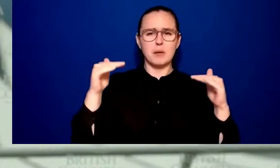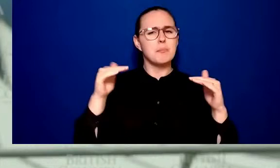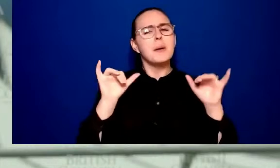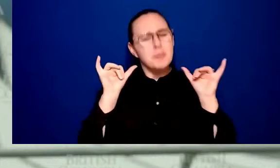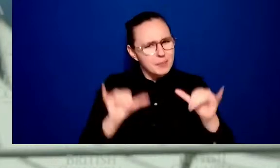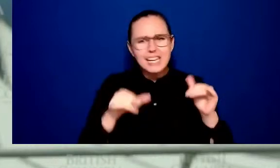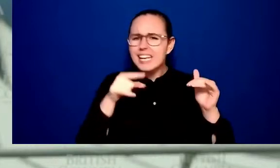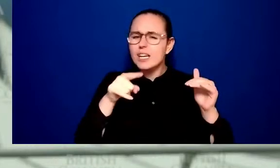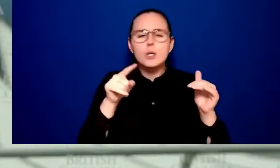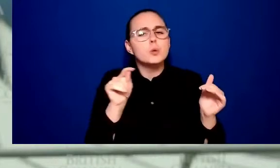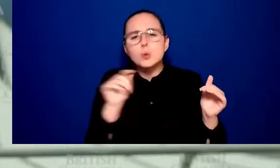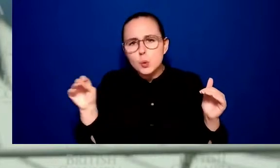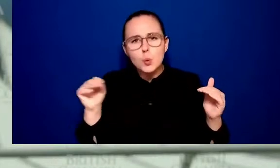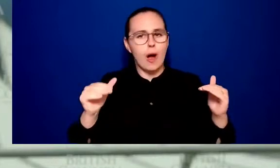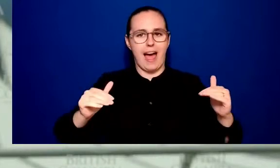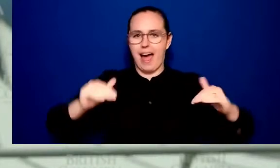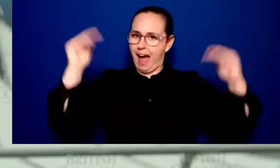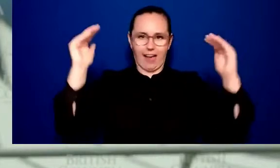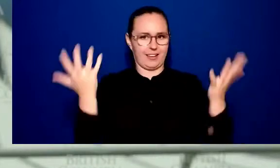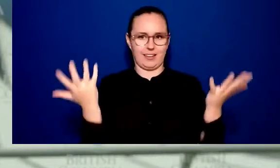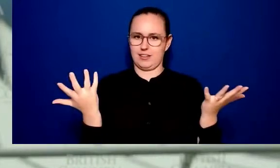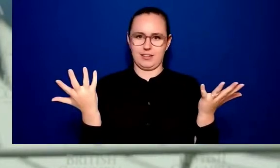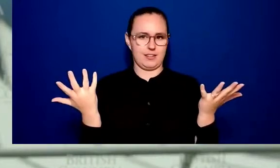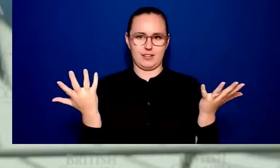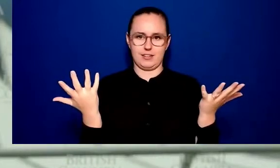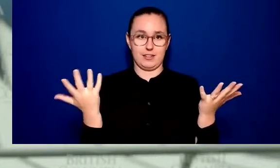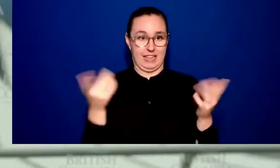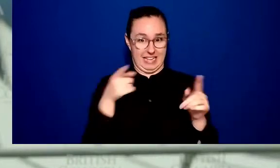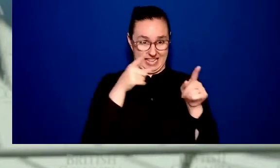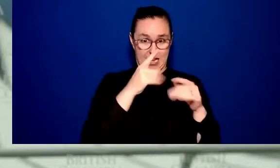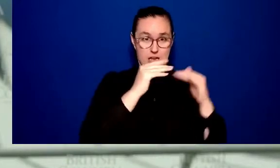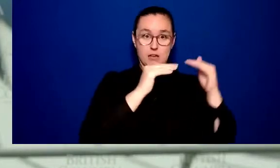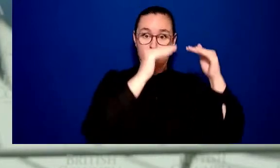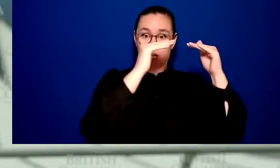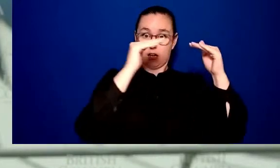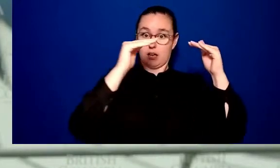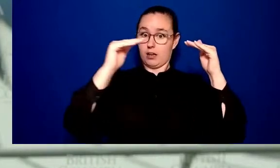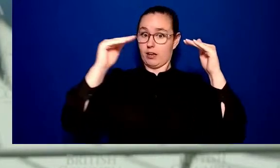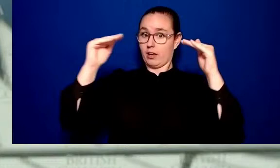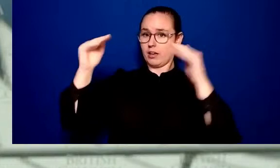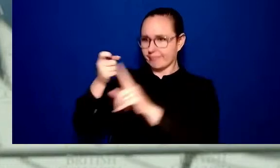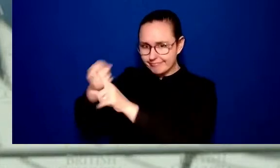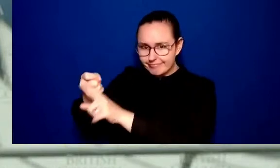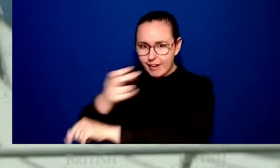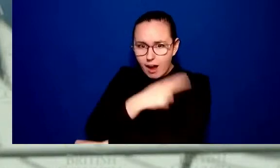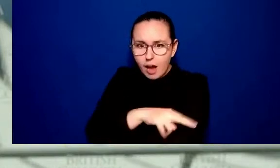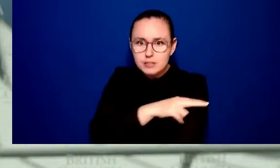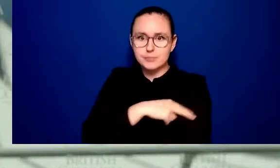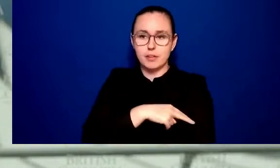impact on our hospitals and our critical care. With this in mind, I'd like to address the